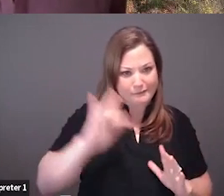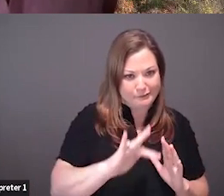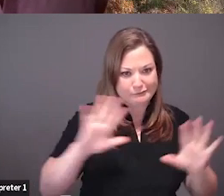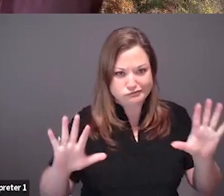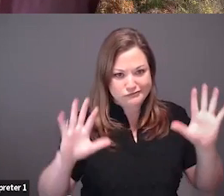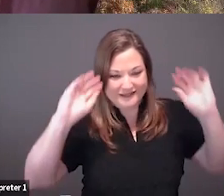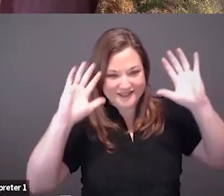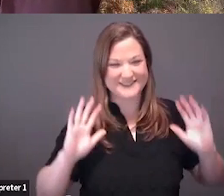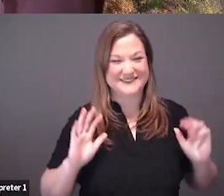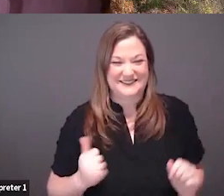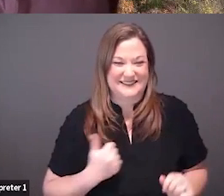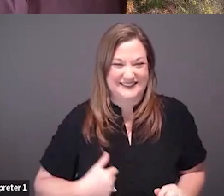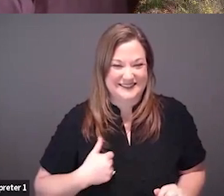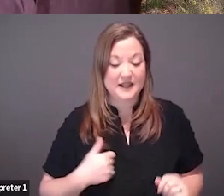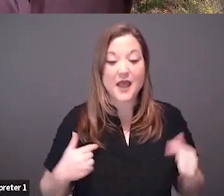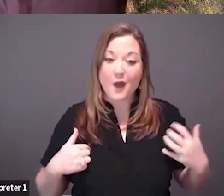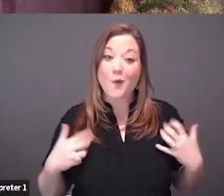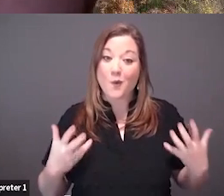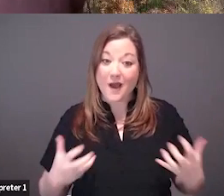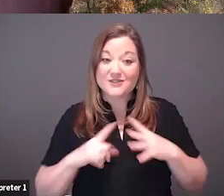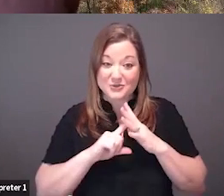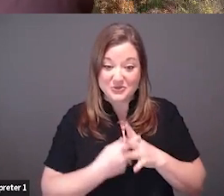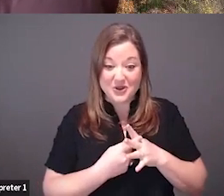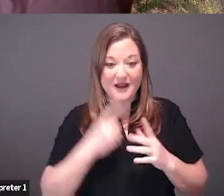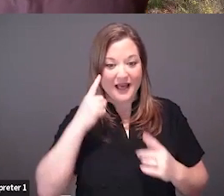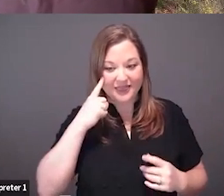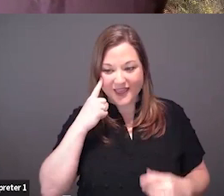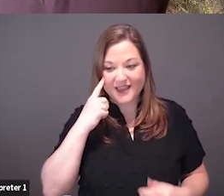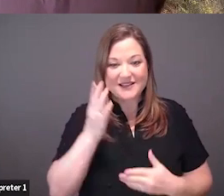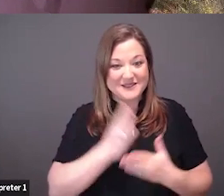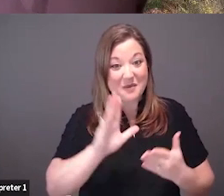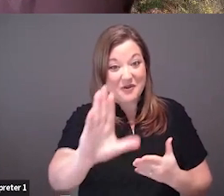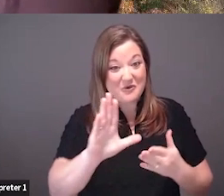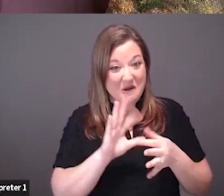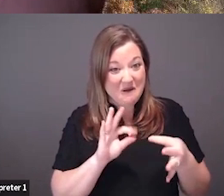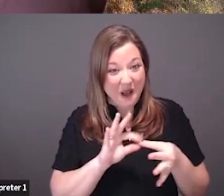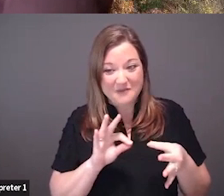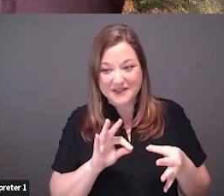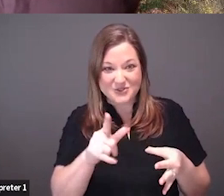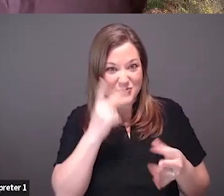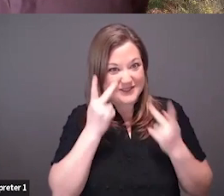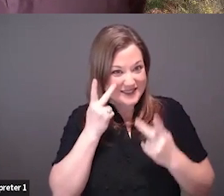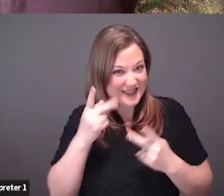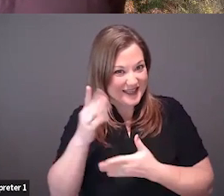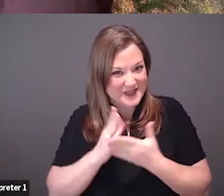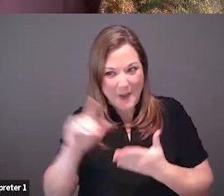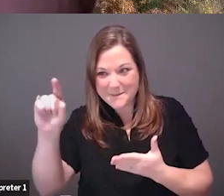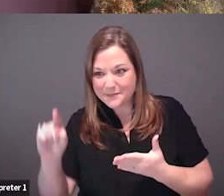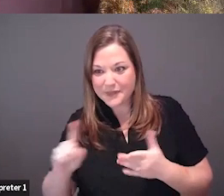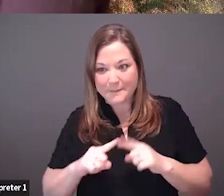I wanted to start by just-- I think it's in your comments, you were seeing some of that, but just in case you didn't see any of them,